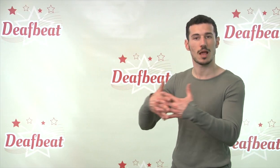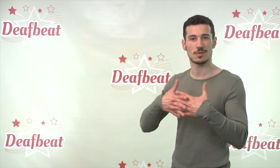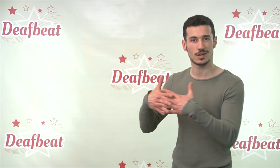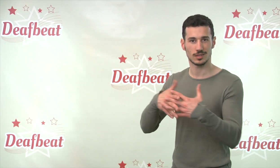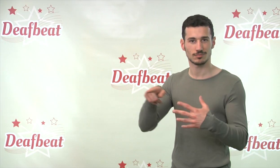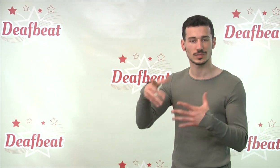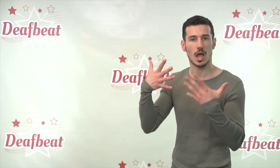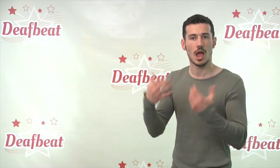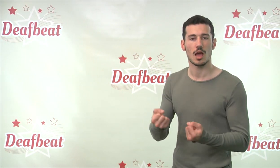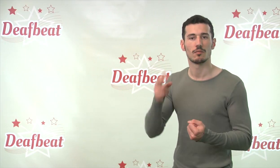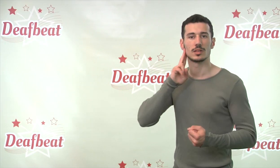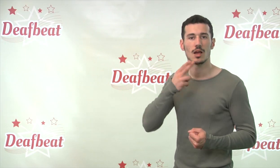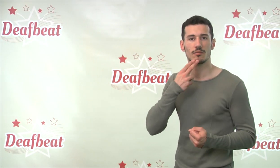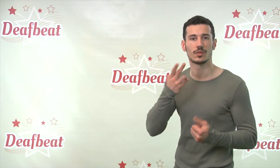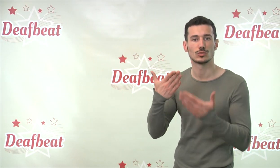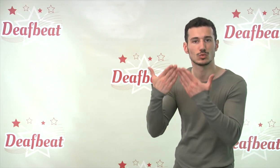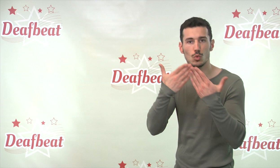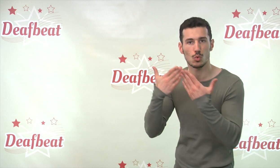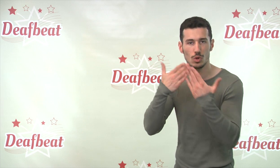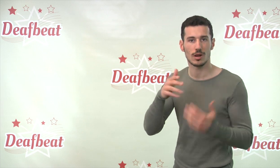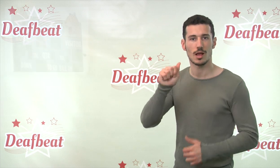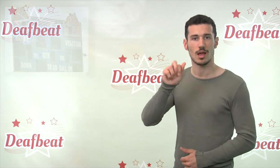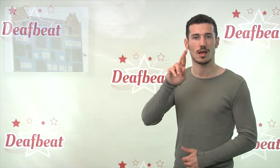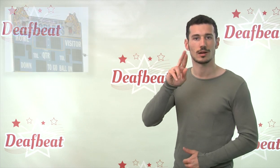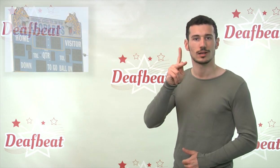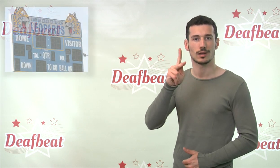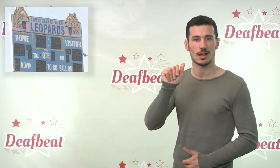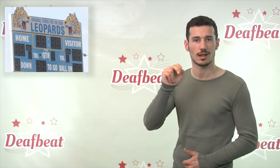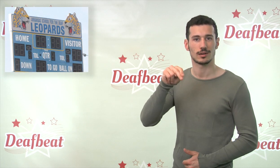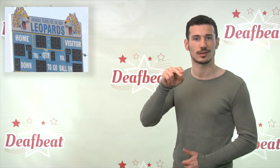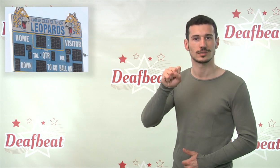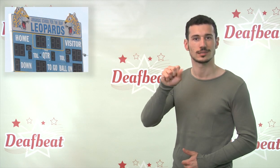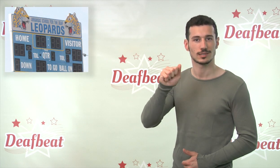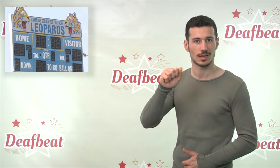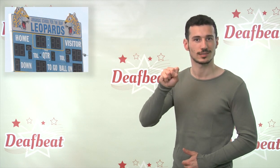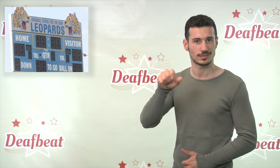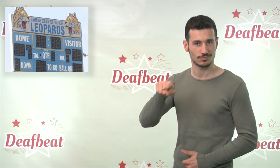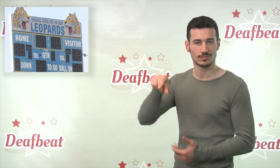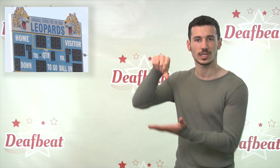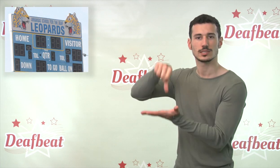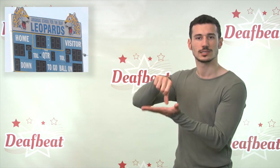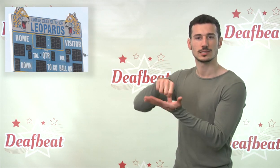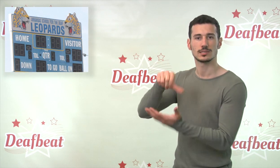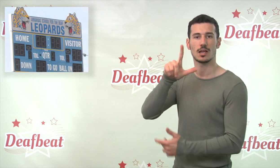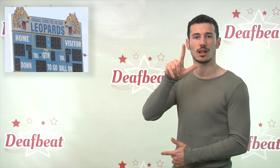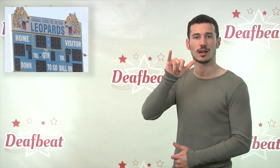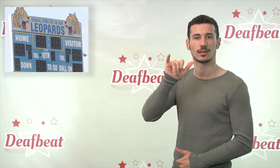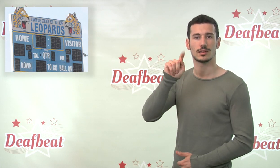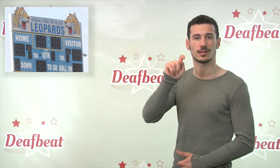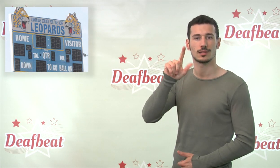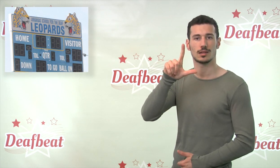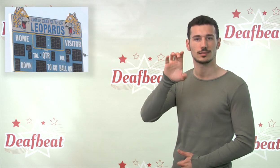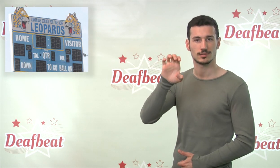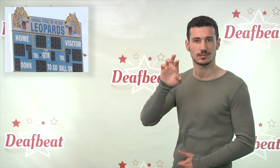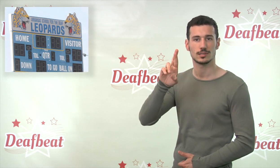Def Leppard, an English rock band, will travel to the Arkansas School for the Deaf in